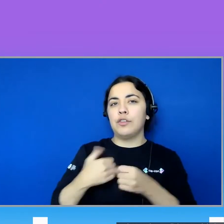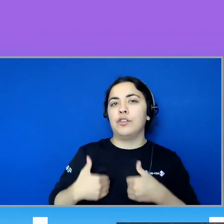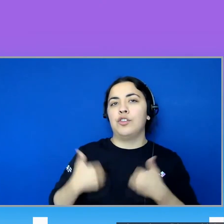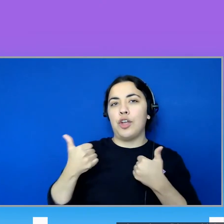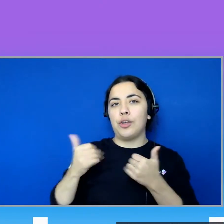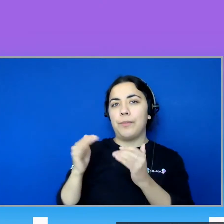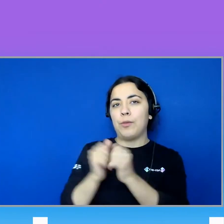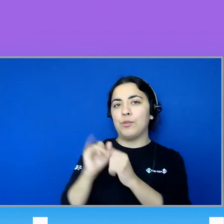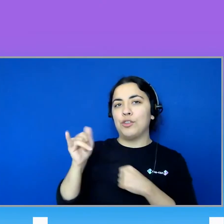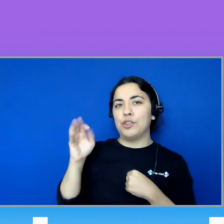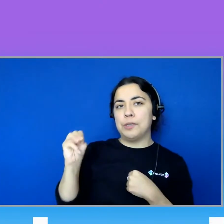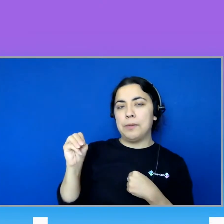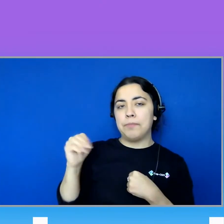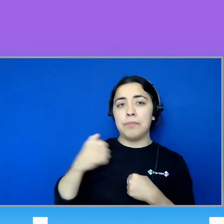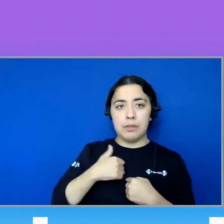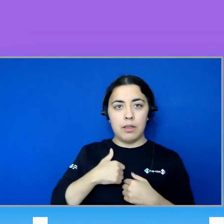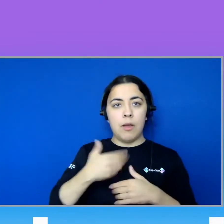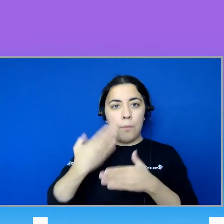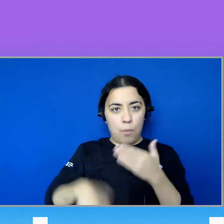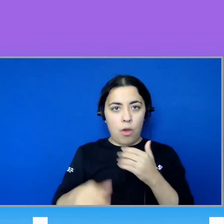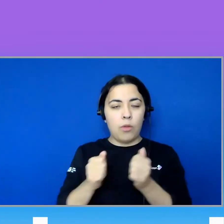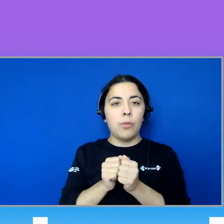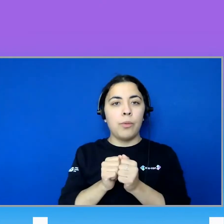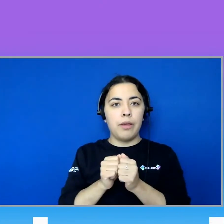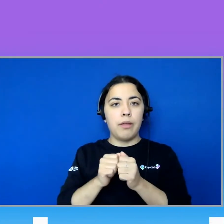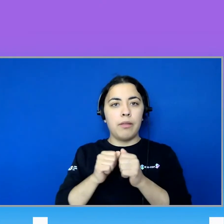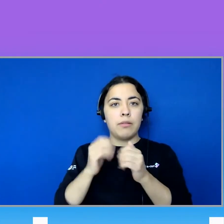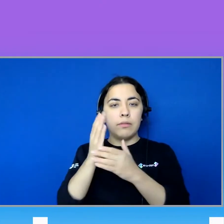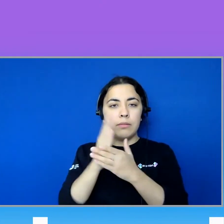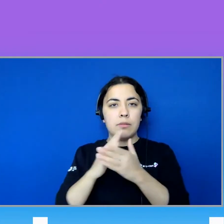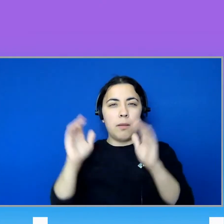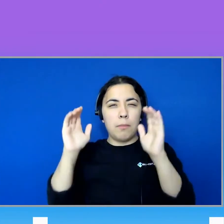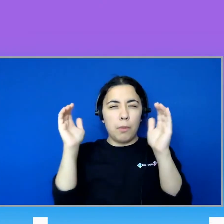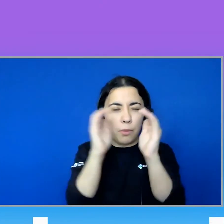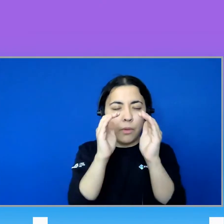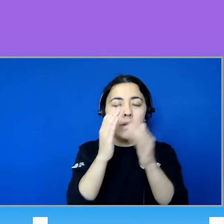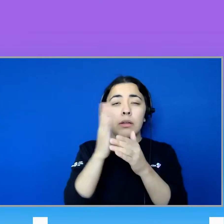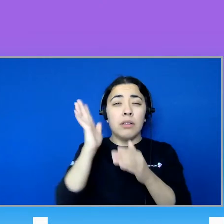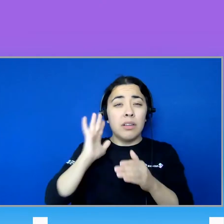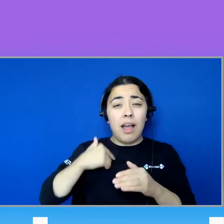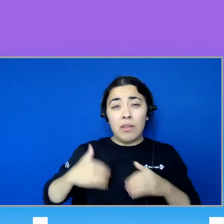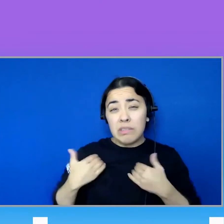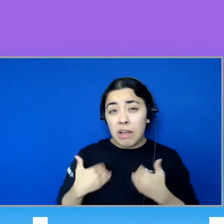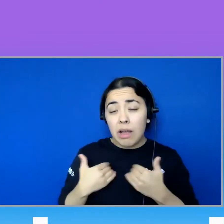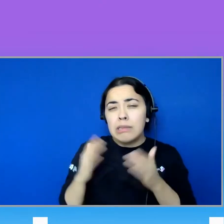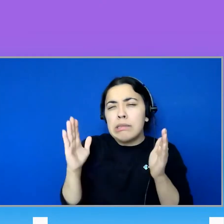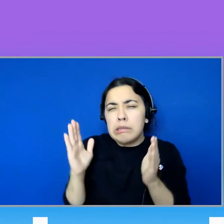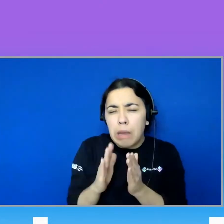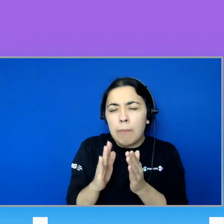born with glaucoma. I did have some vision, but it was quite